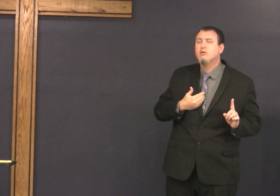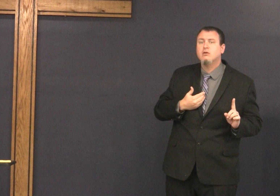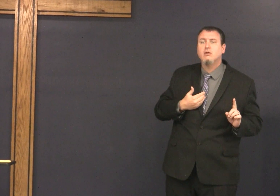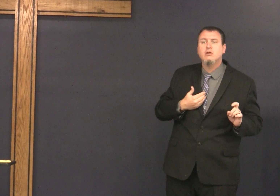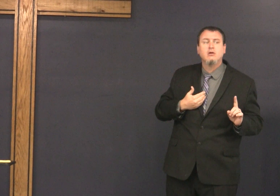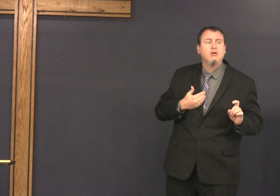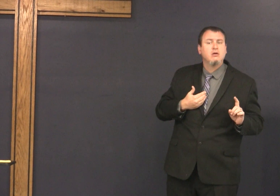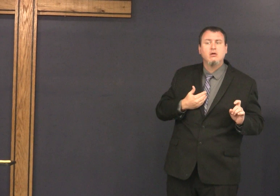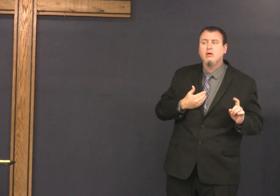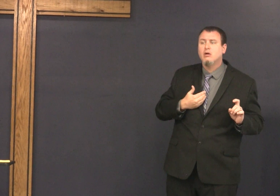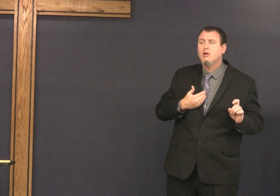what do they have